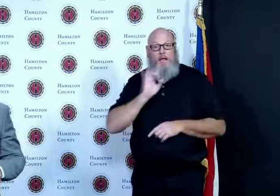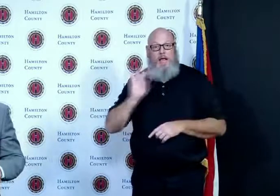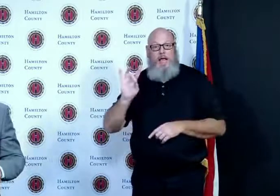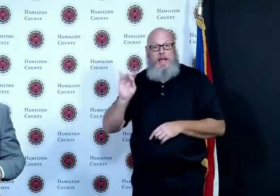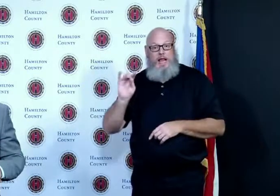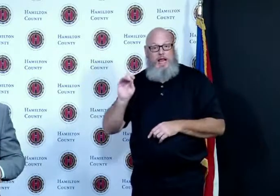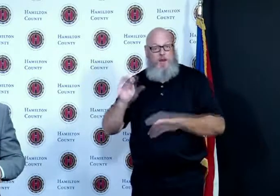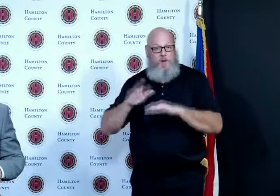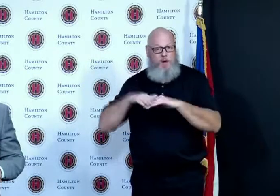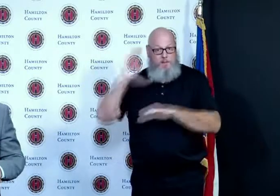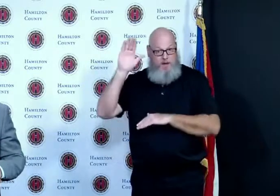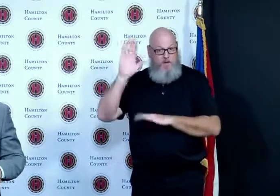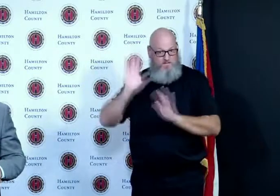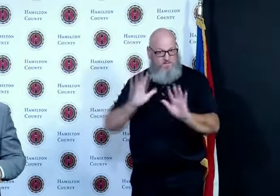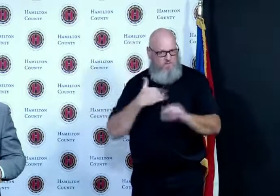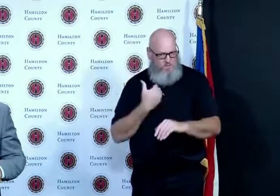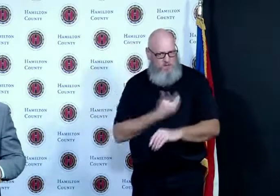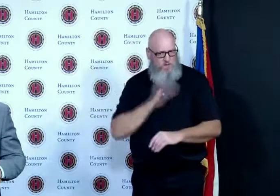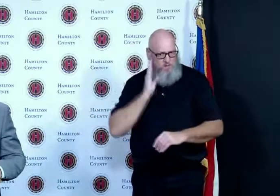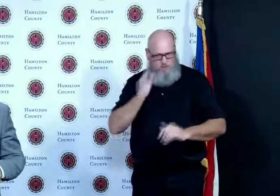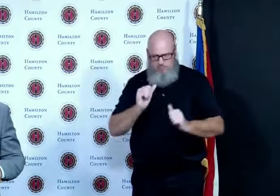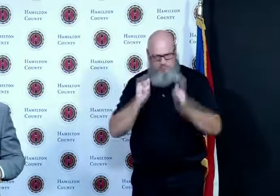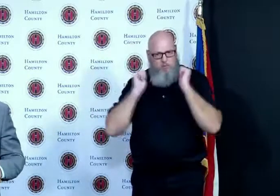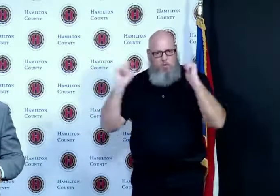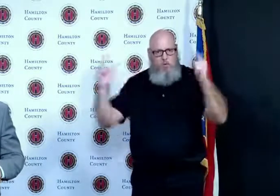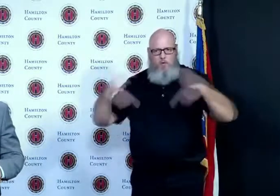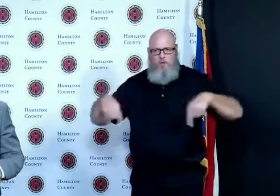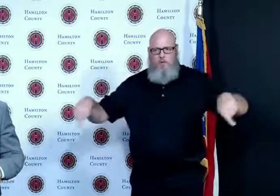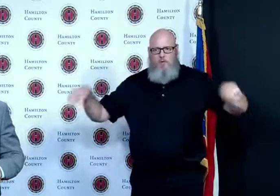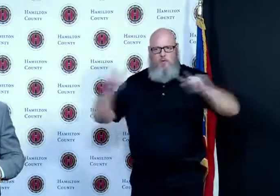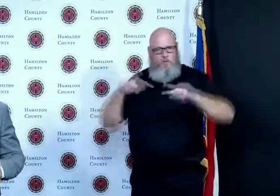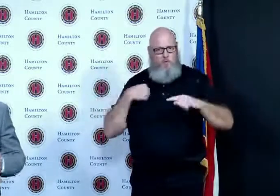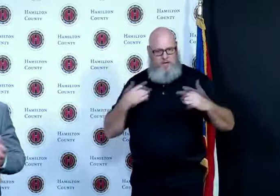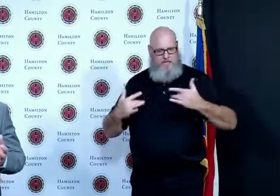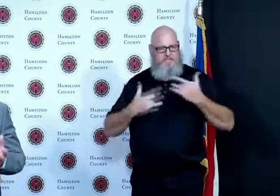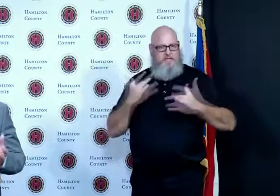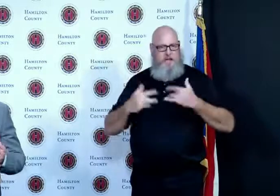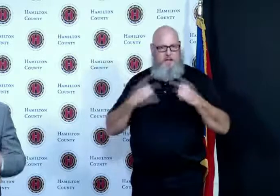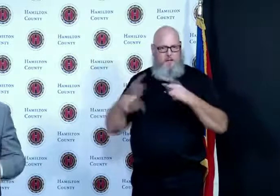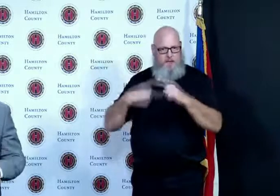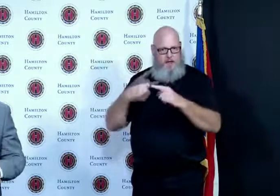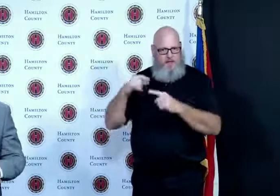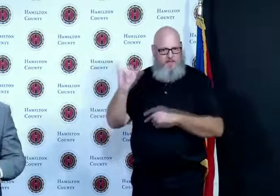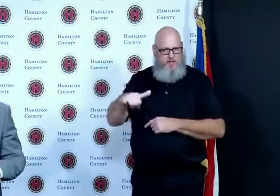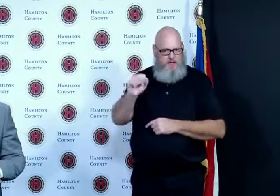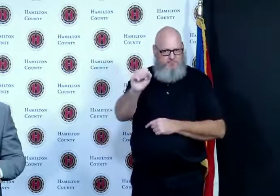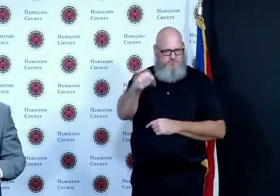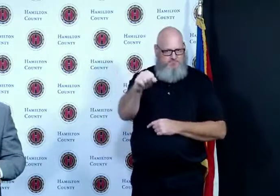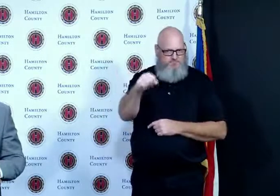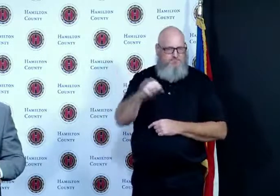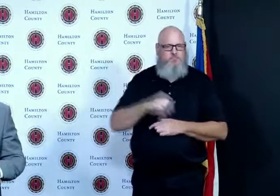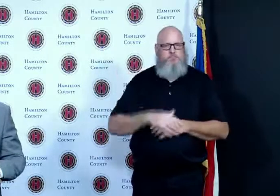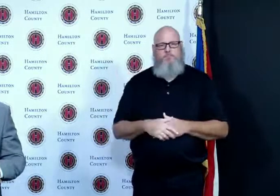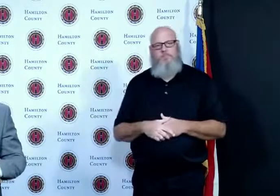get this opportunity to get vaccinated my team we used our registration list for our 500 doses